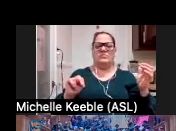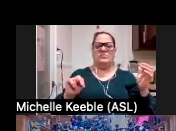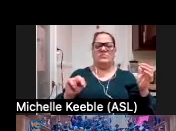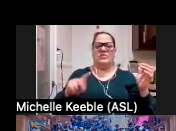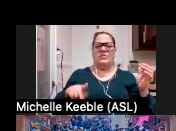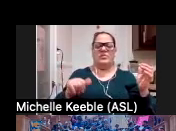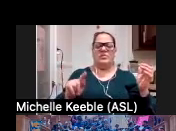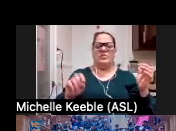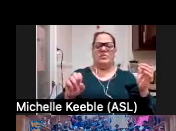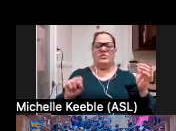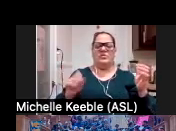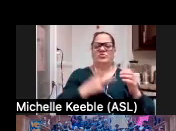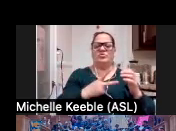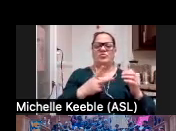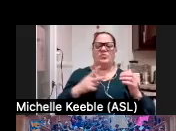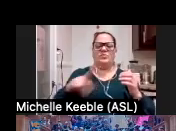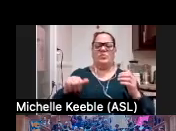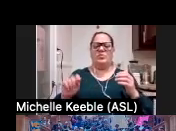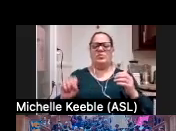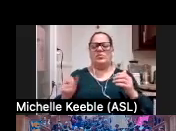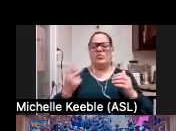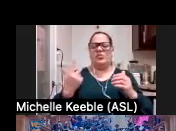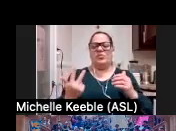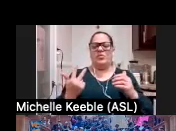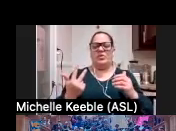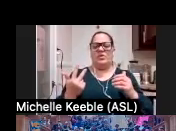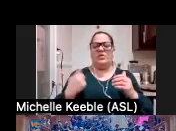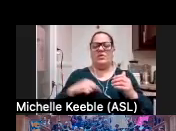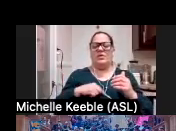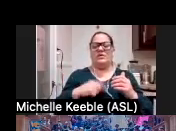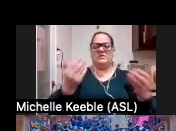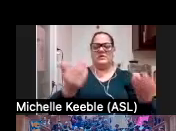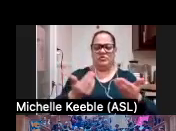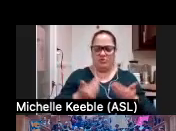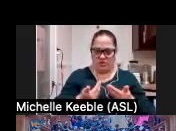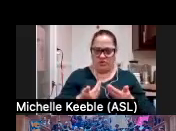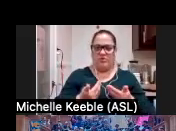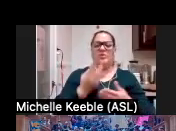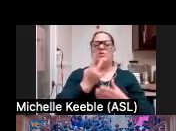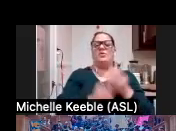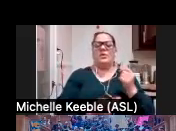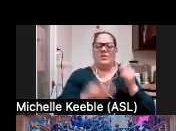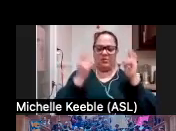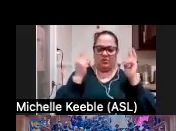that's portal three. Um, each one has an introduction, each one has a quote. Um,